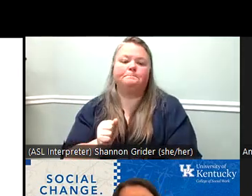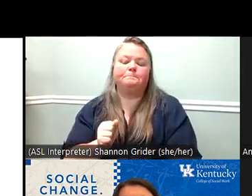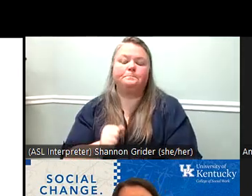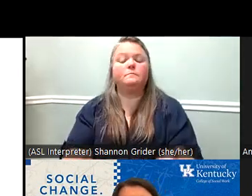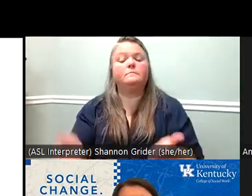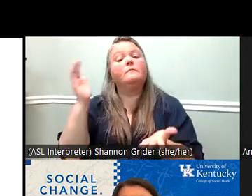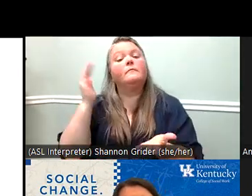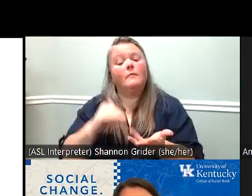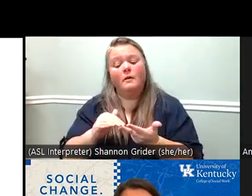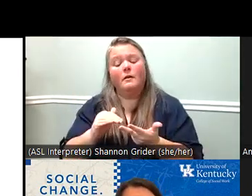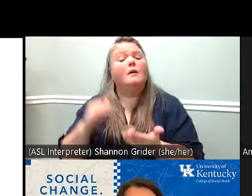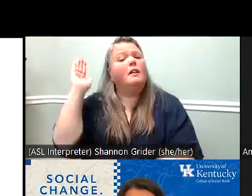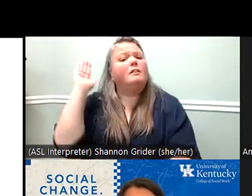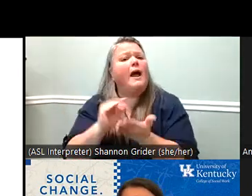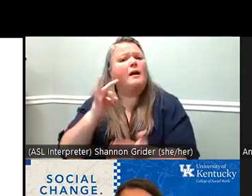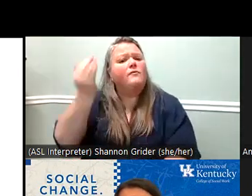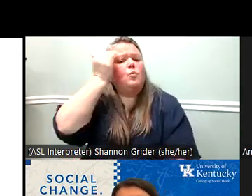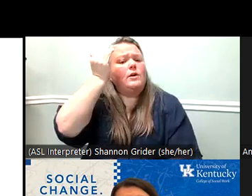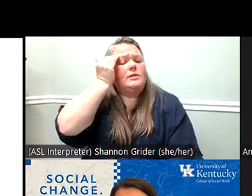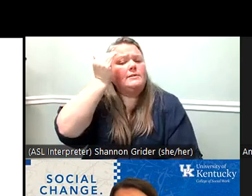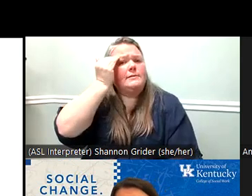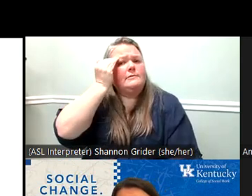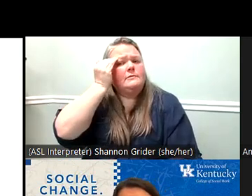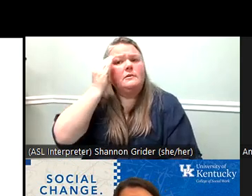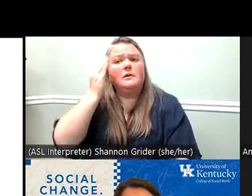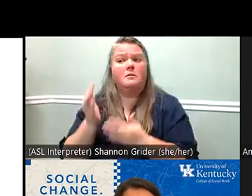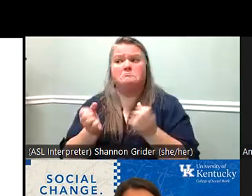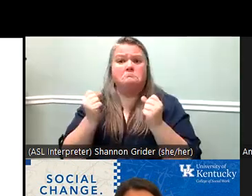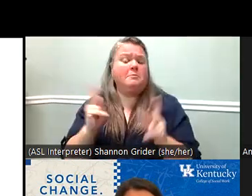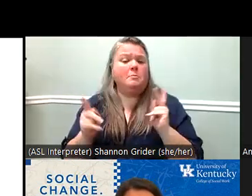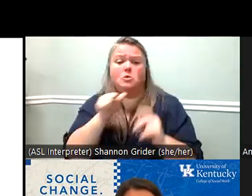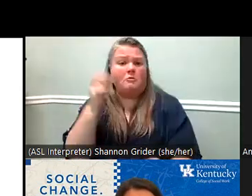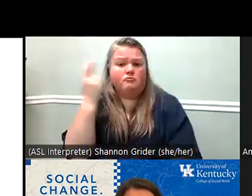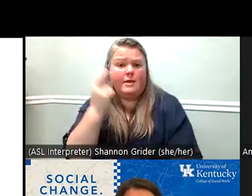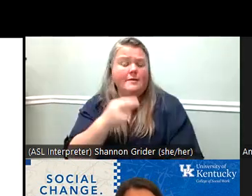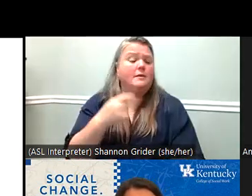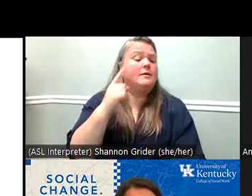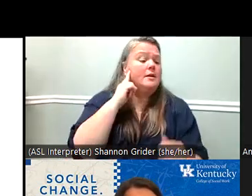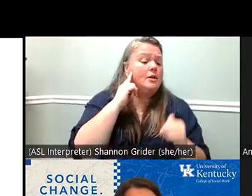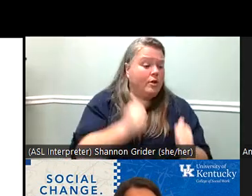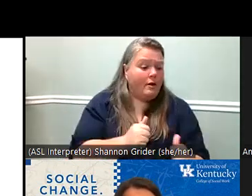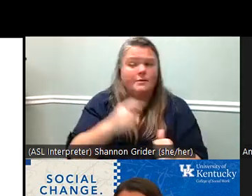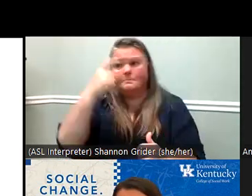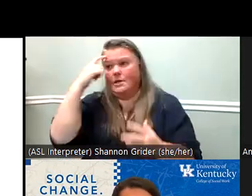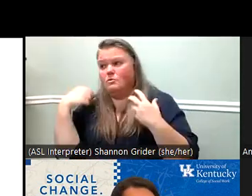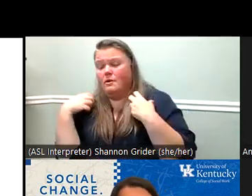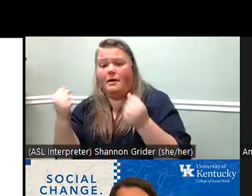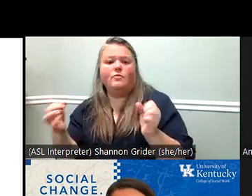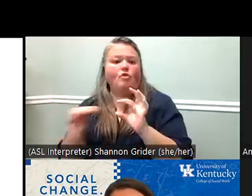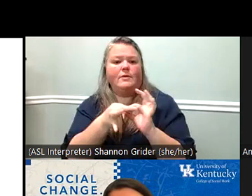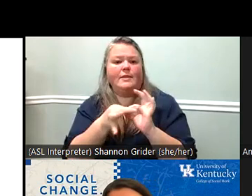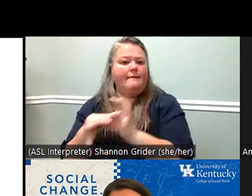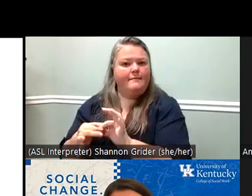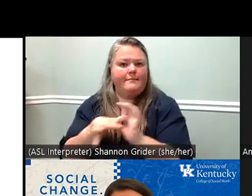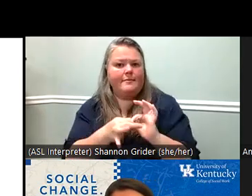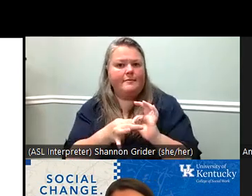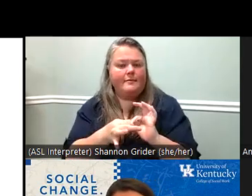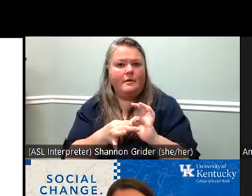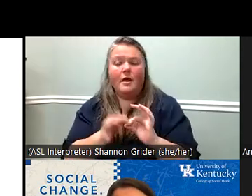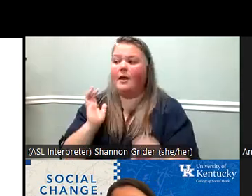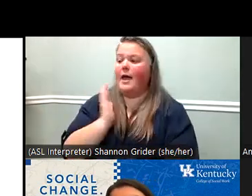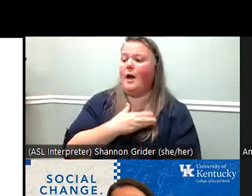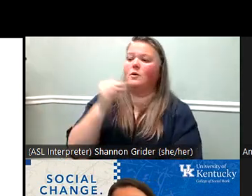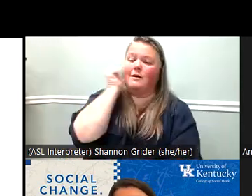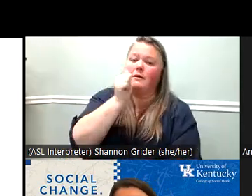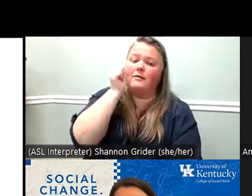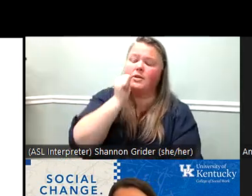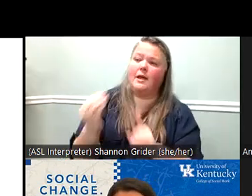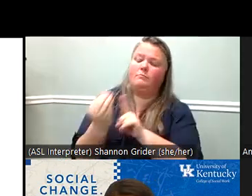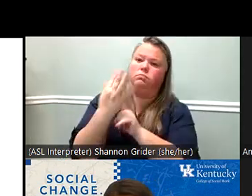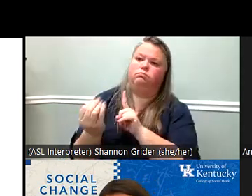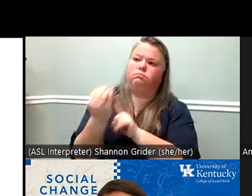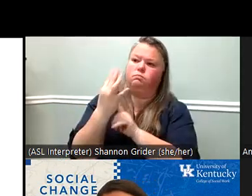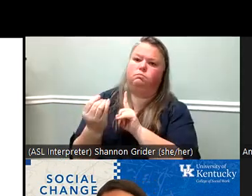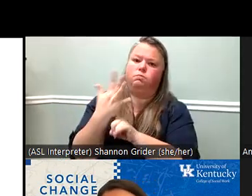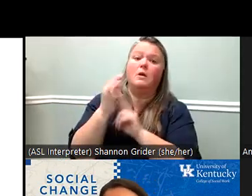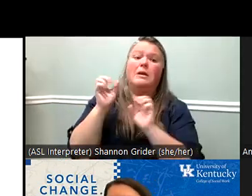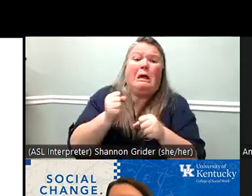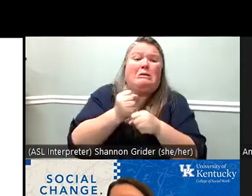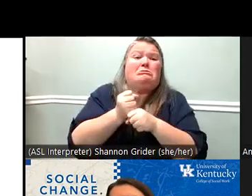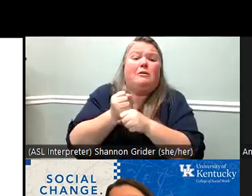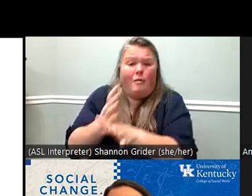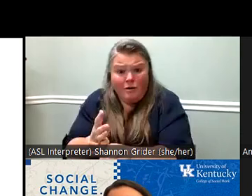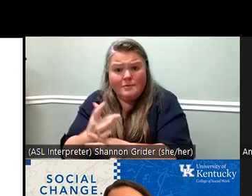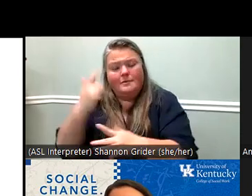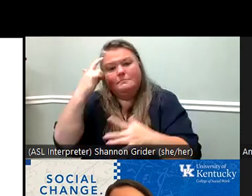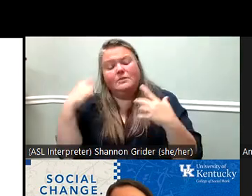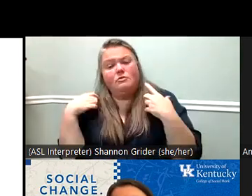CARE, AND WHY IS THAT? SOME OF IT IS STIGMA. I THINK MENTAL HEALTH HAS COME A LONG WAYS IN REDUCING SIGMA, BUT WE STILL HAVE A WAYS TO GO. THERE'S CAN BE A LACK